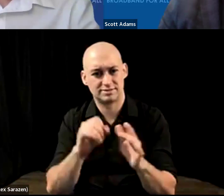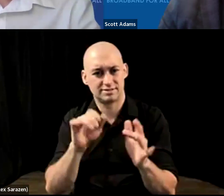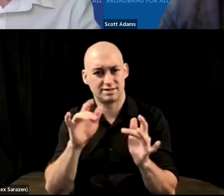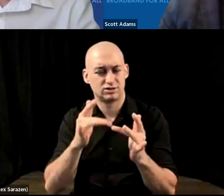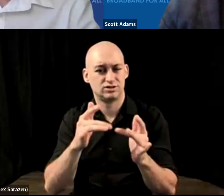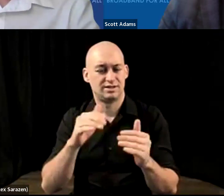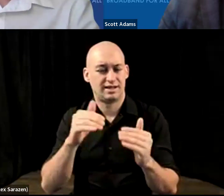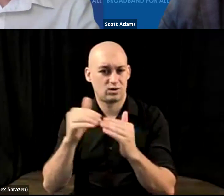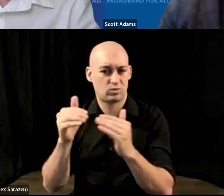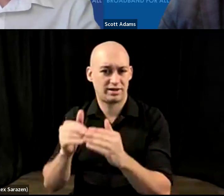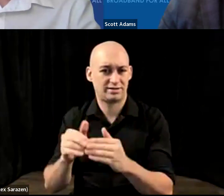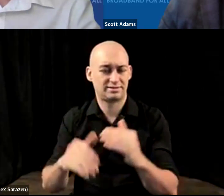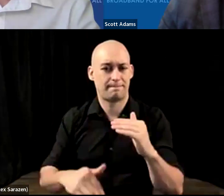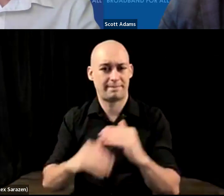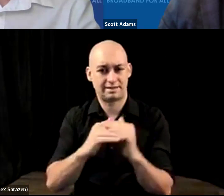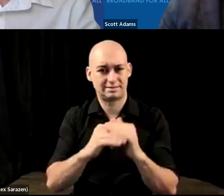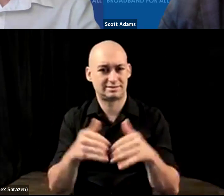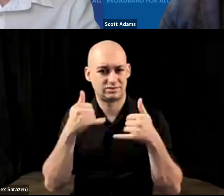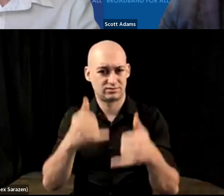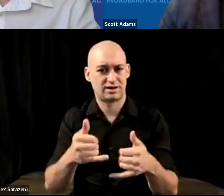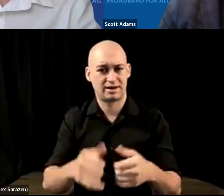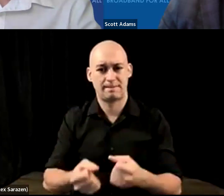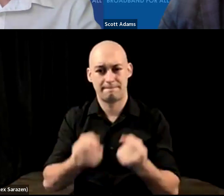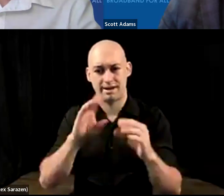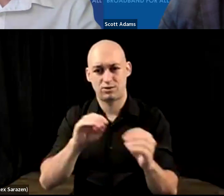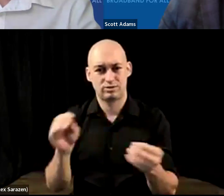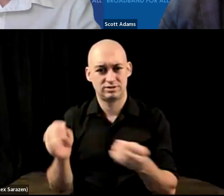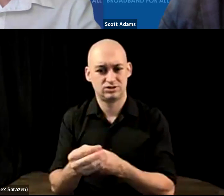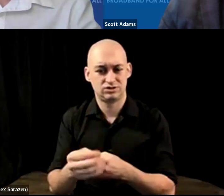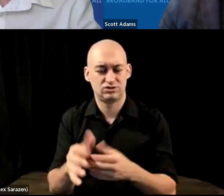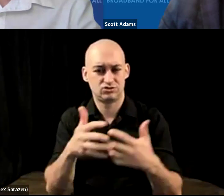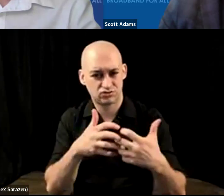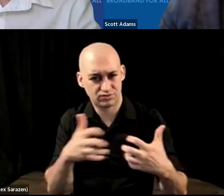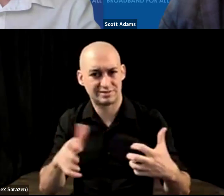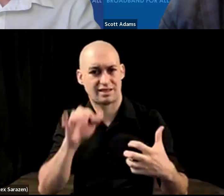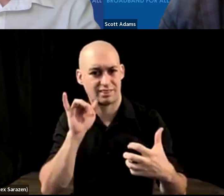Program because many of our organizations have also expressed that perhaps they may not feel